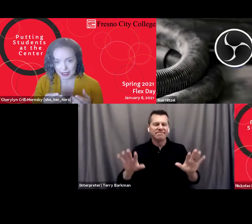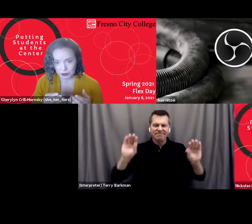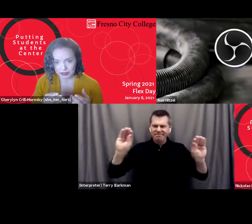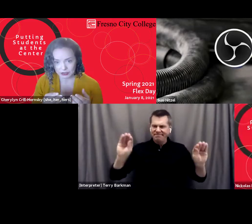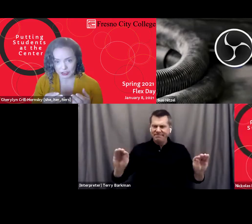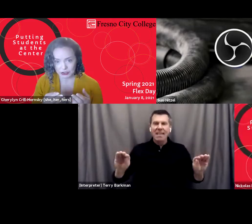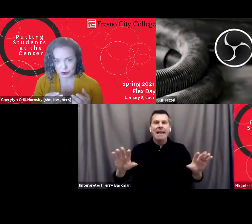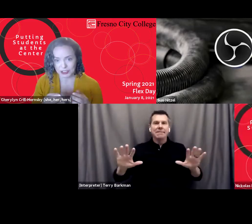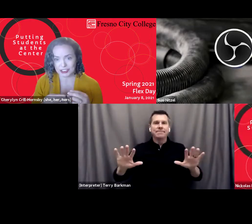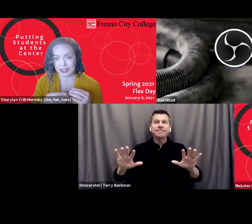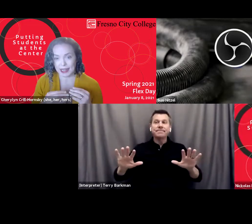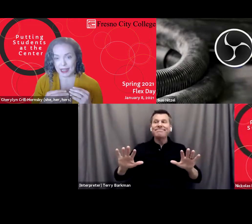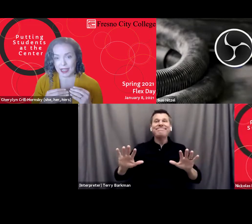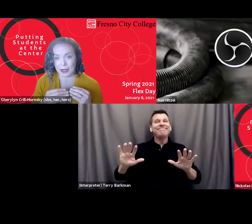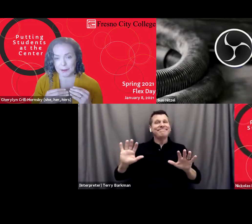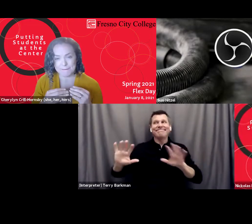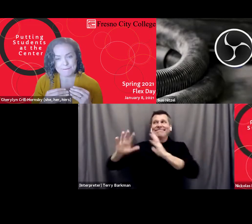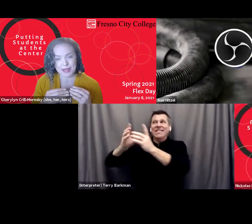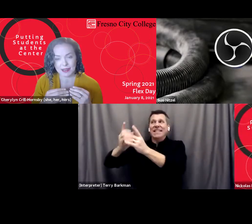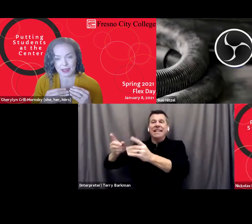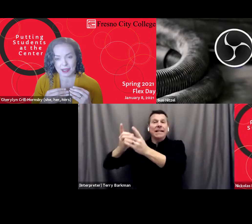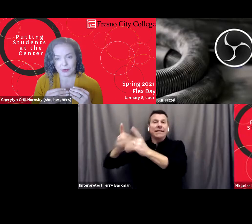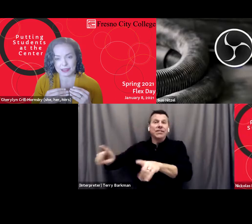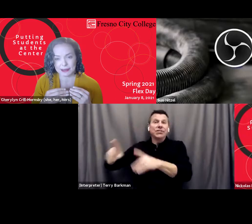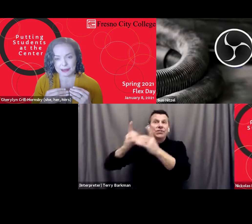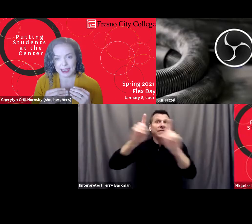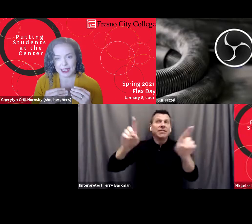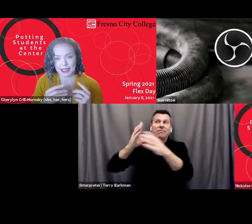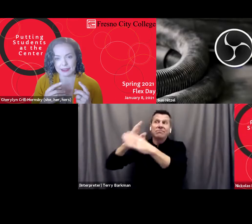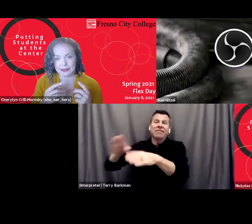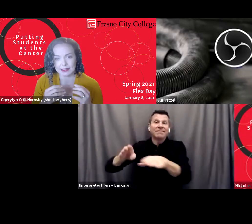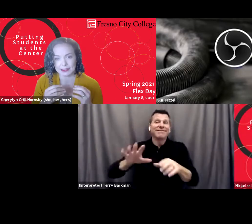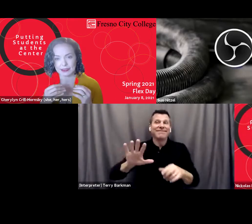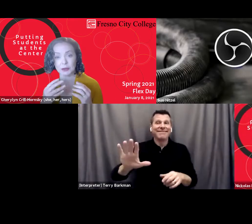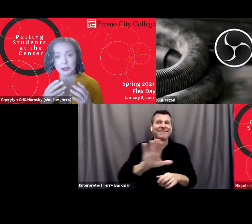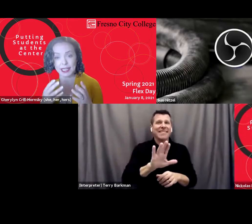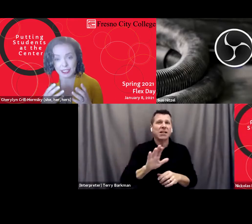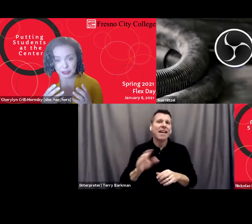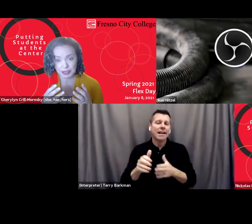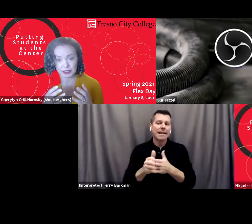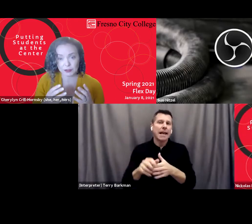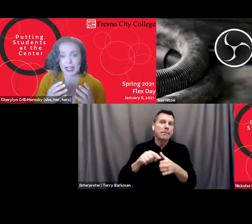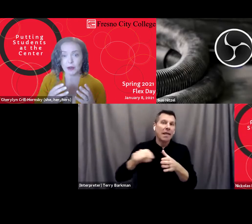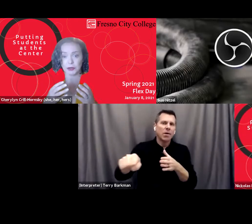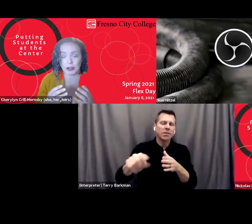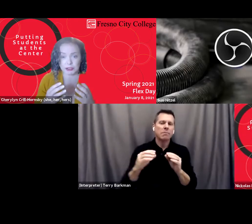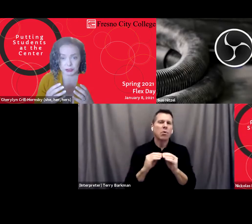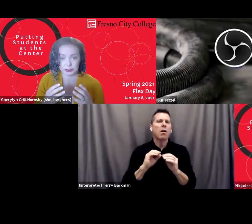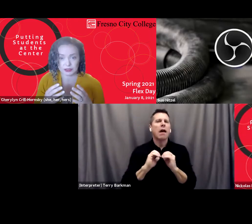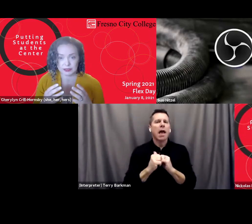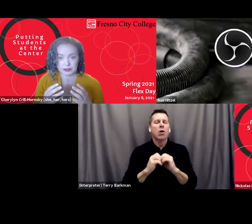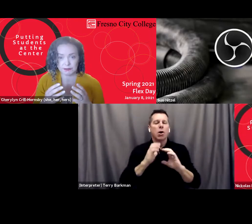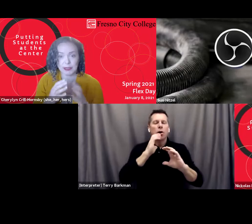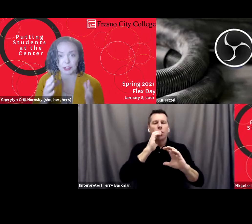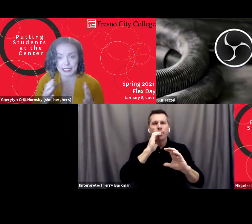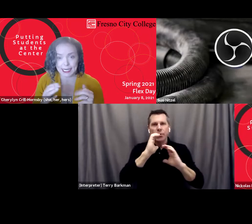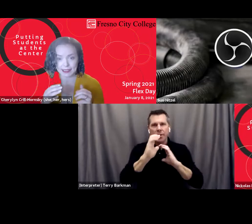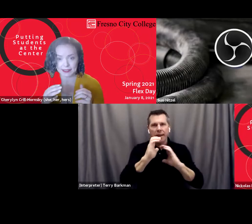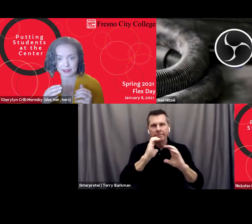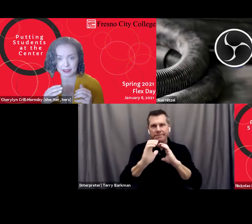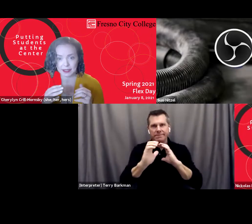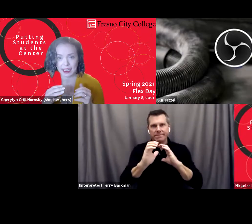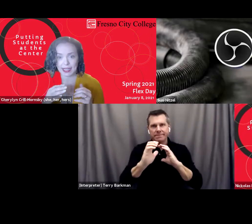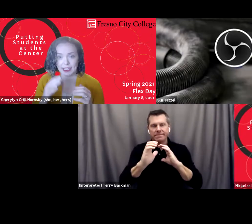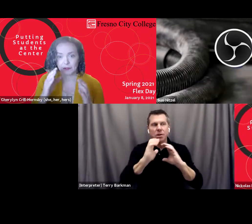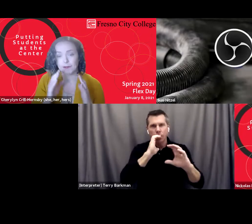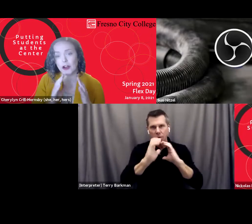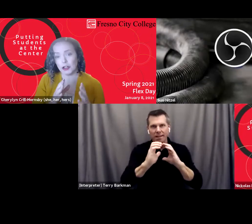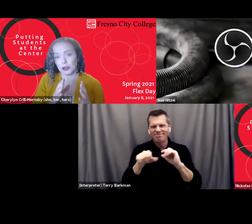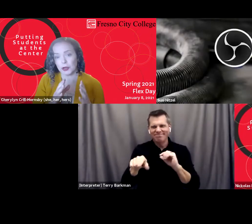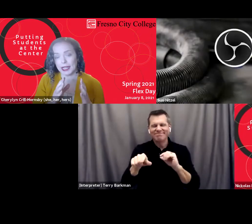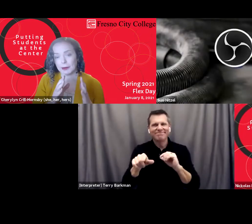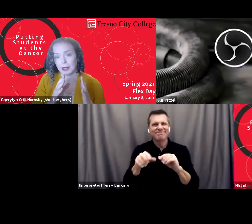pathways structure, which is a How do I say this a communication method for how to help students better connect and follow a